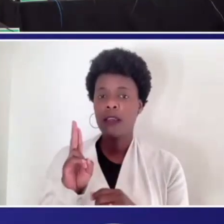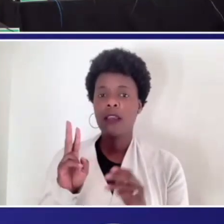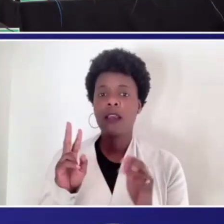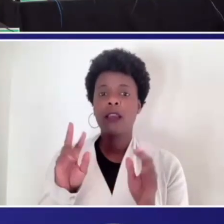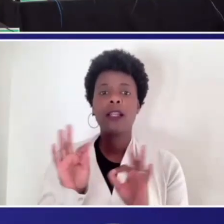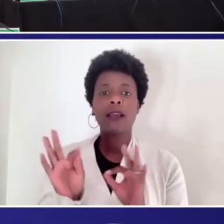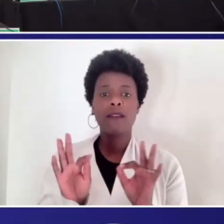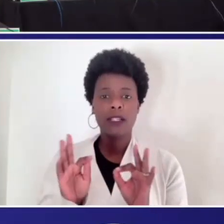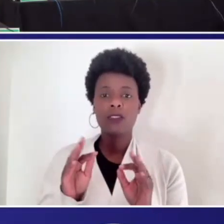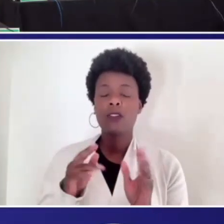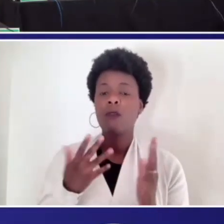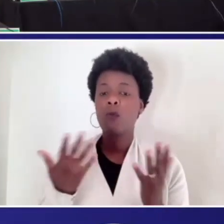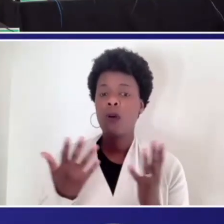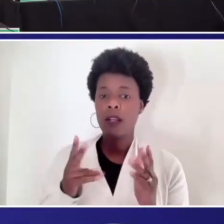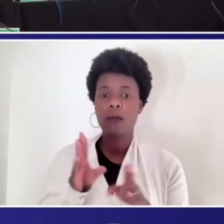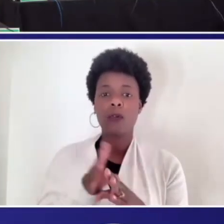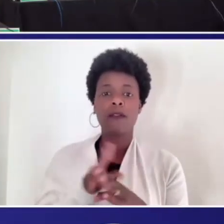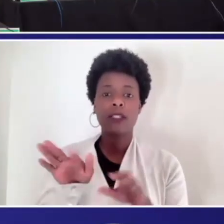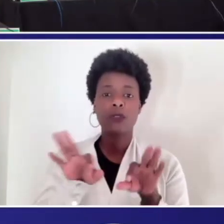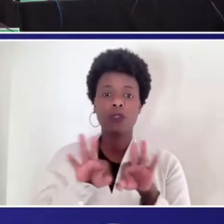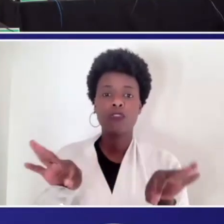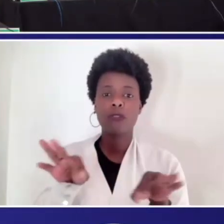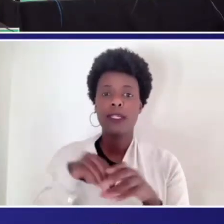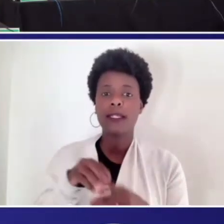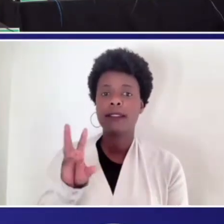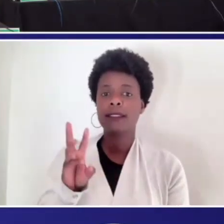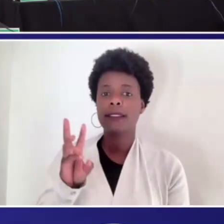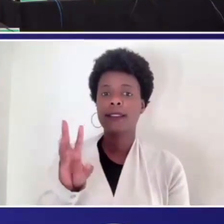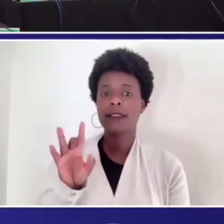defined in 668.2 of our regulations.